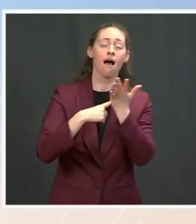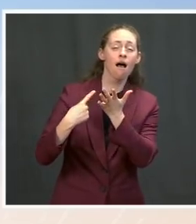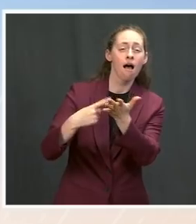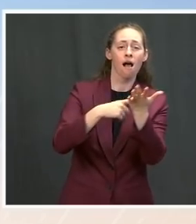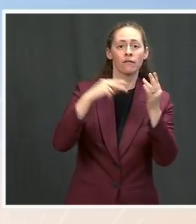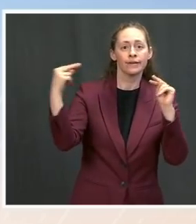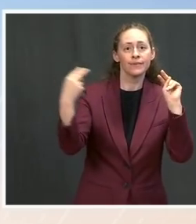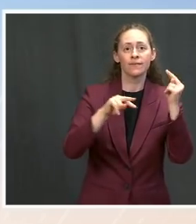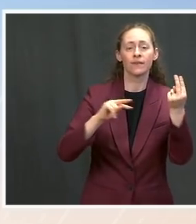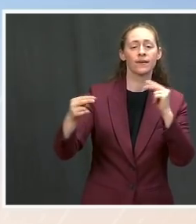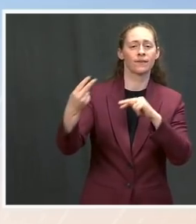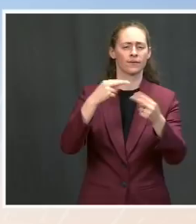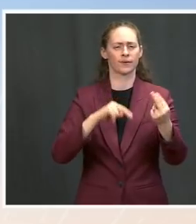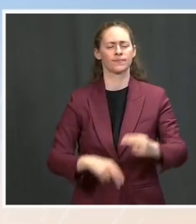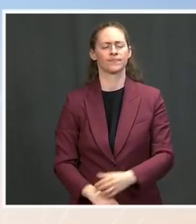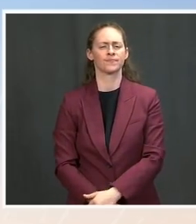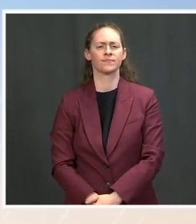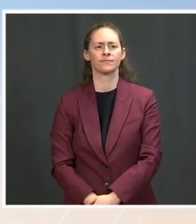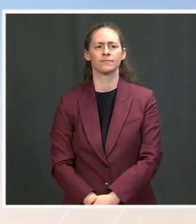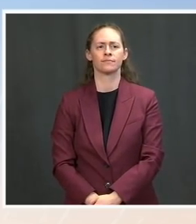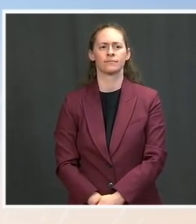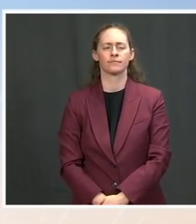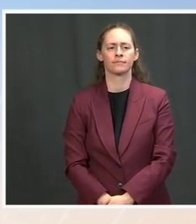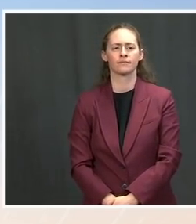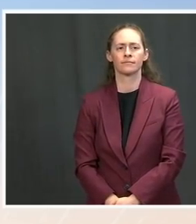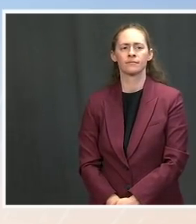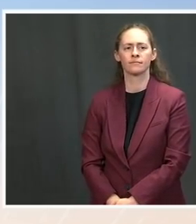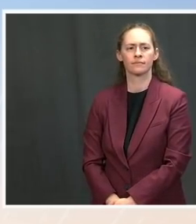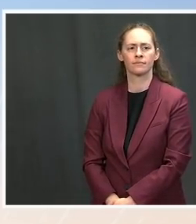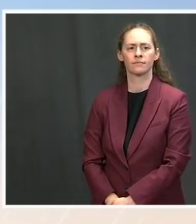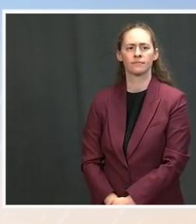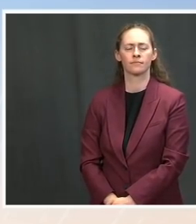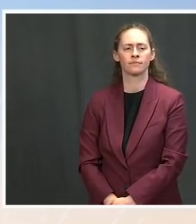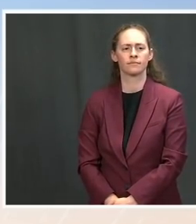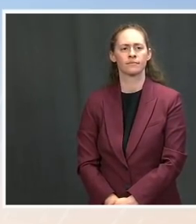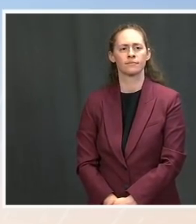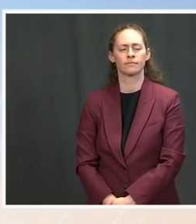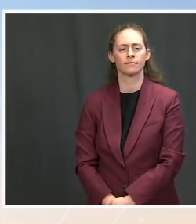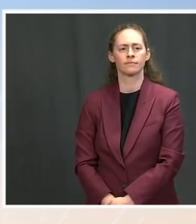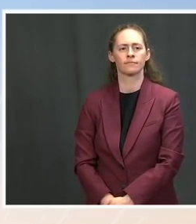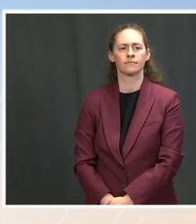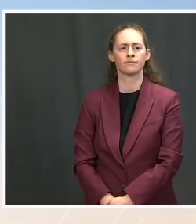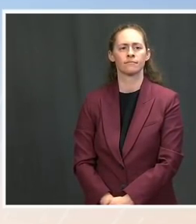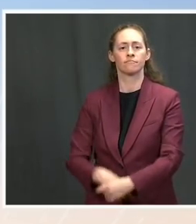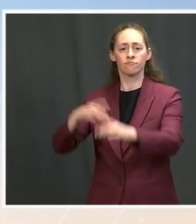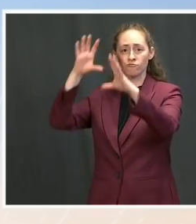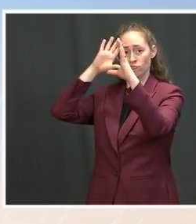The Press: The President reiterated last week that July 4th is the target date for returning American life